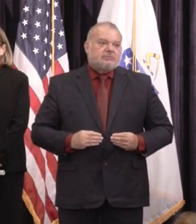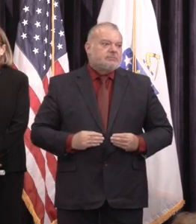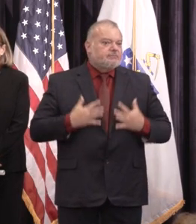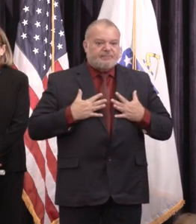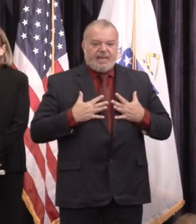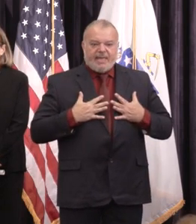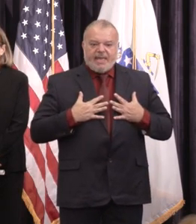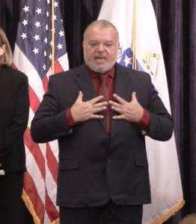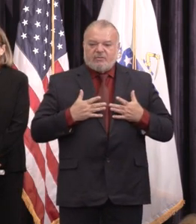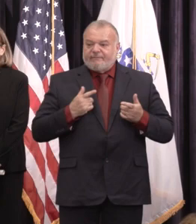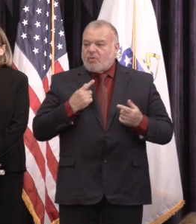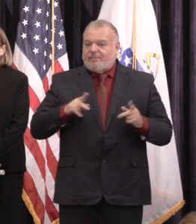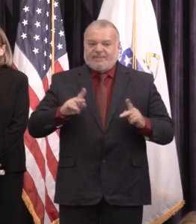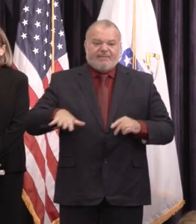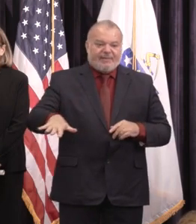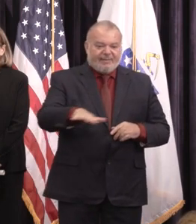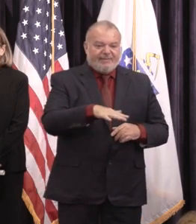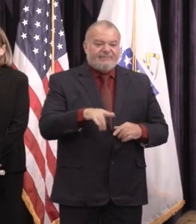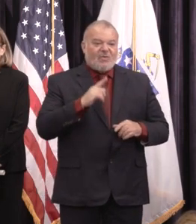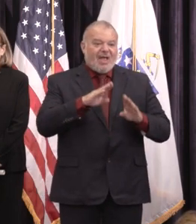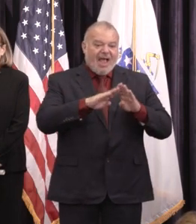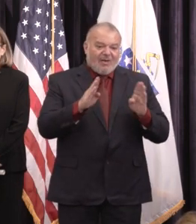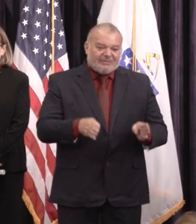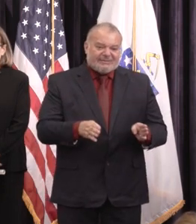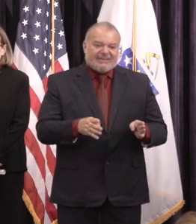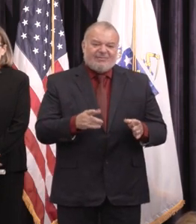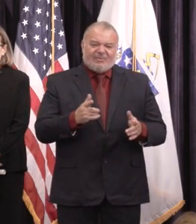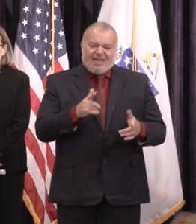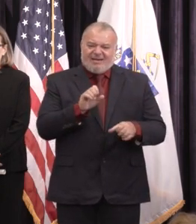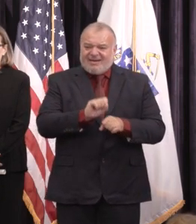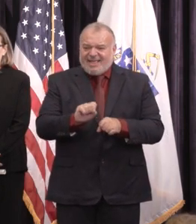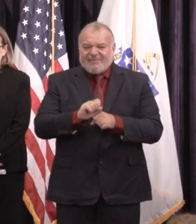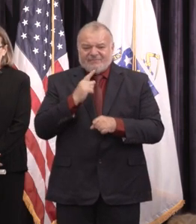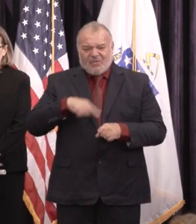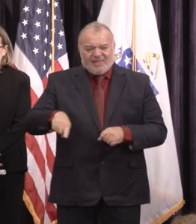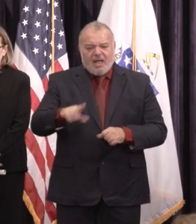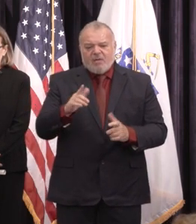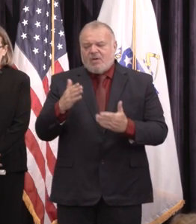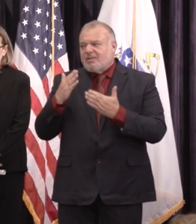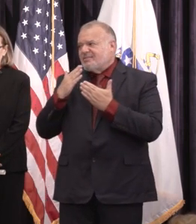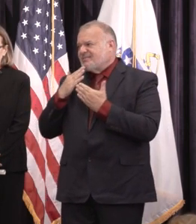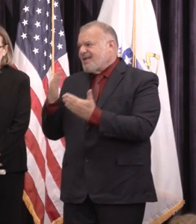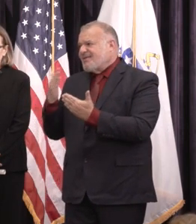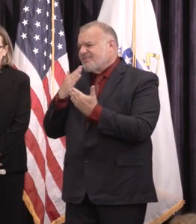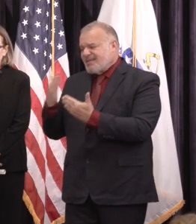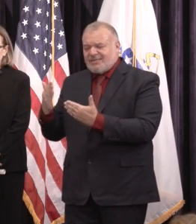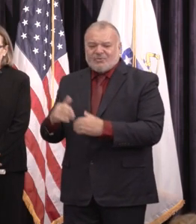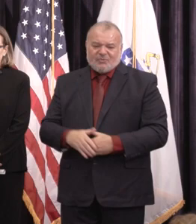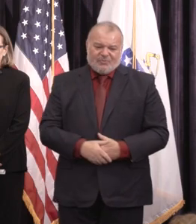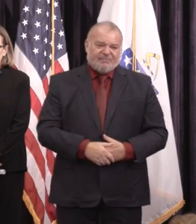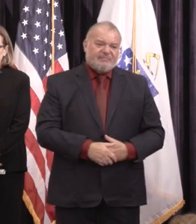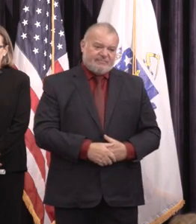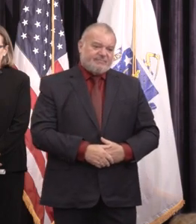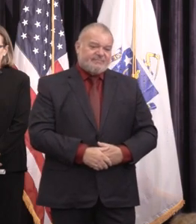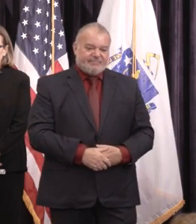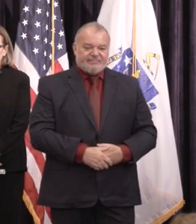in housing and the labor force. I really want to thank you. The stigma around disabilities stems